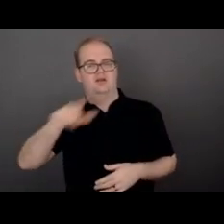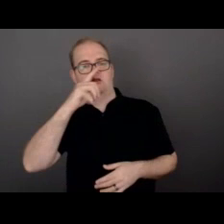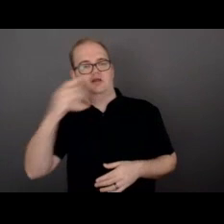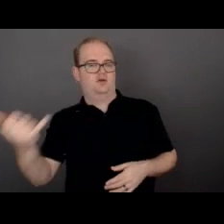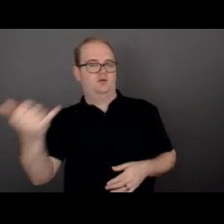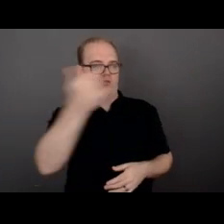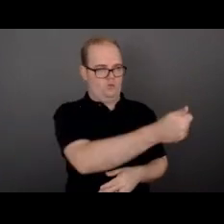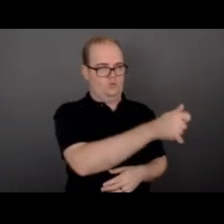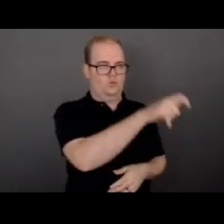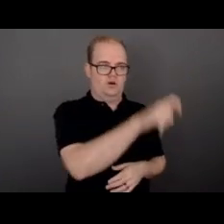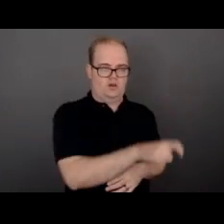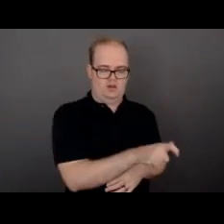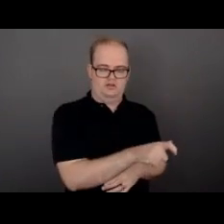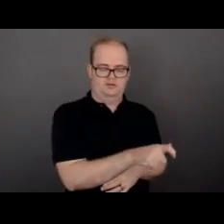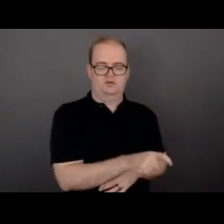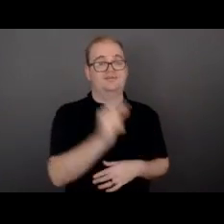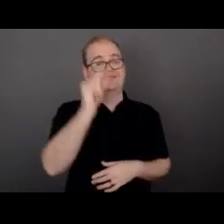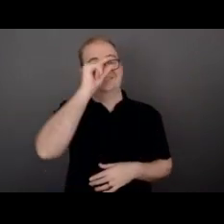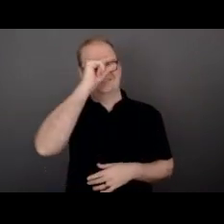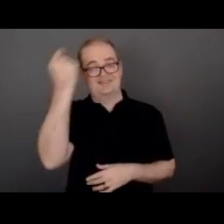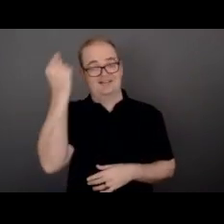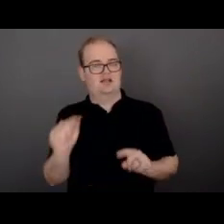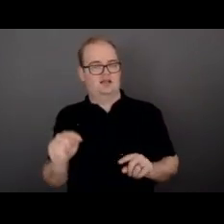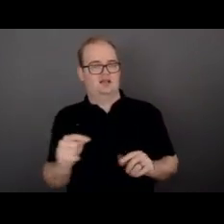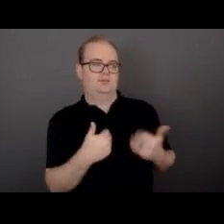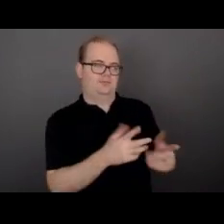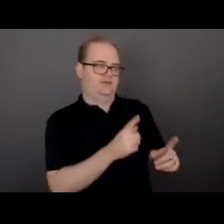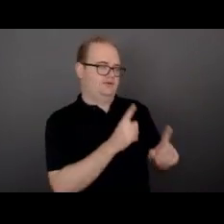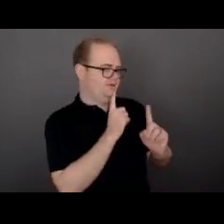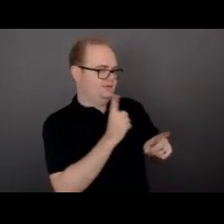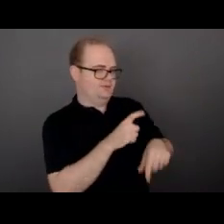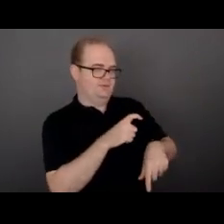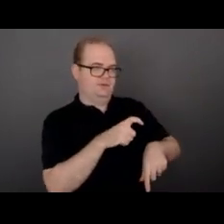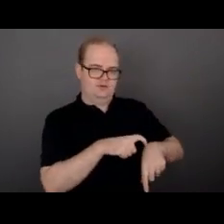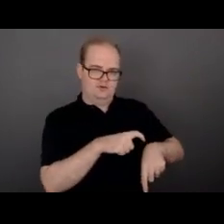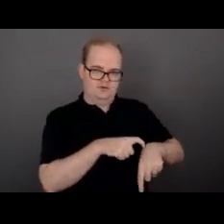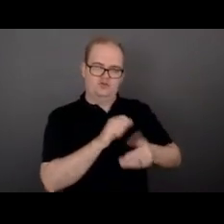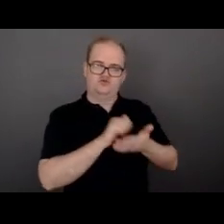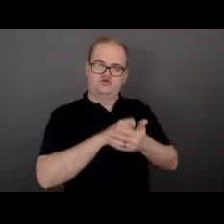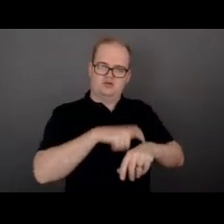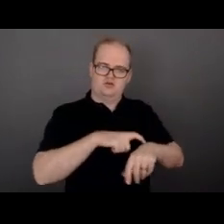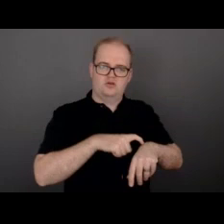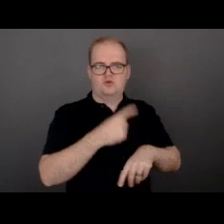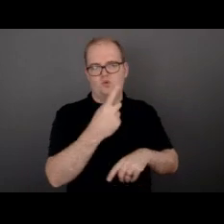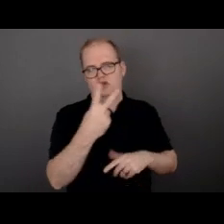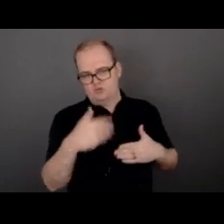It's designed to provide timely advice, so one to two business days.